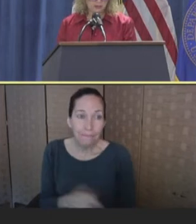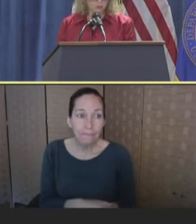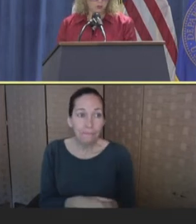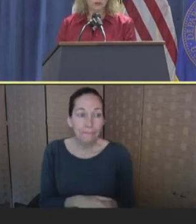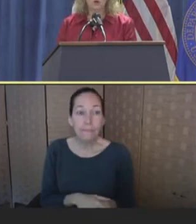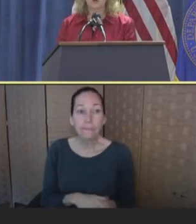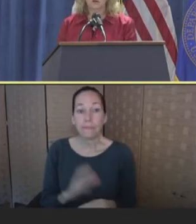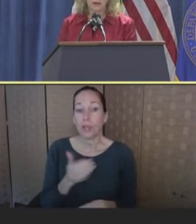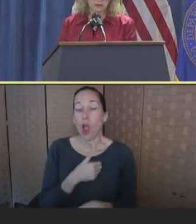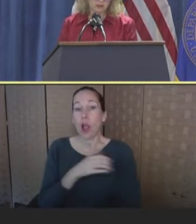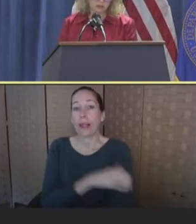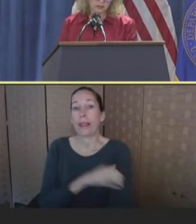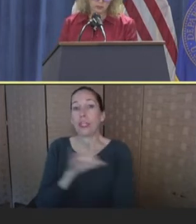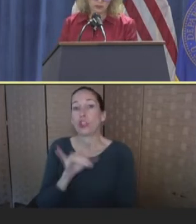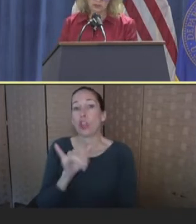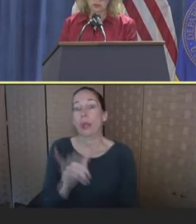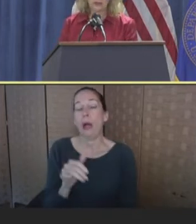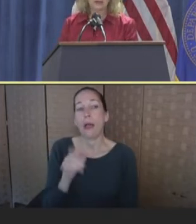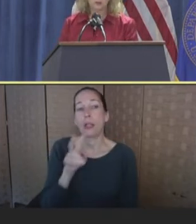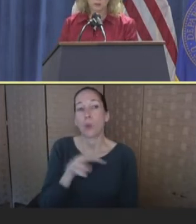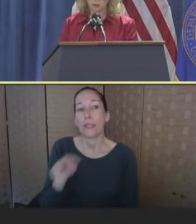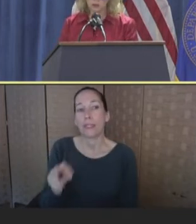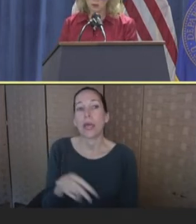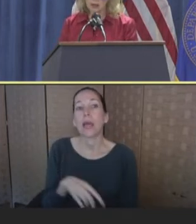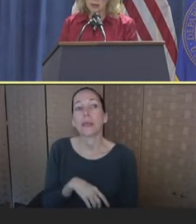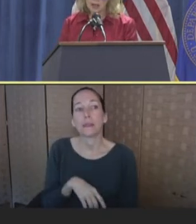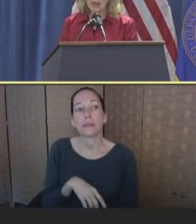As we all know, polio vaccine is the best protection against polio.